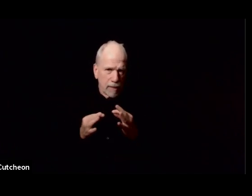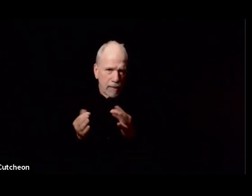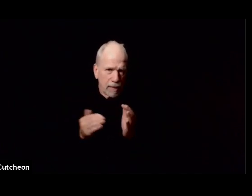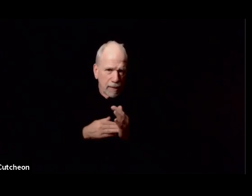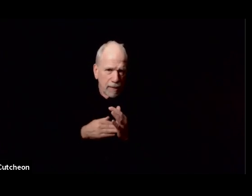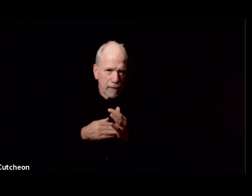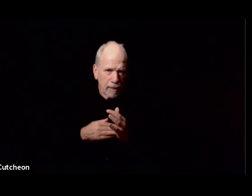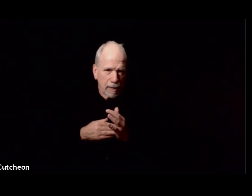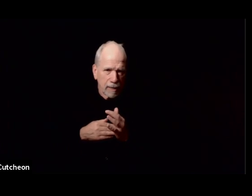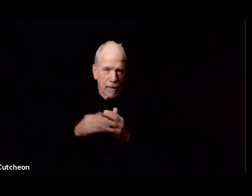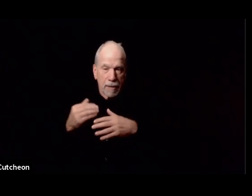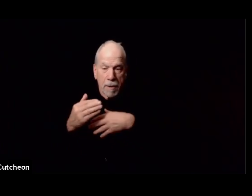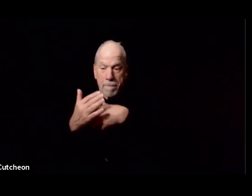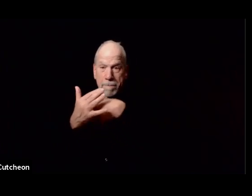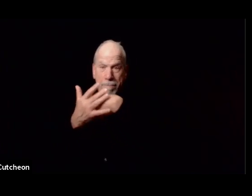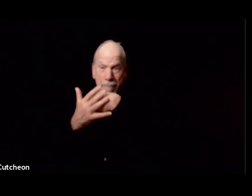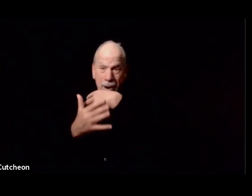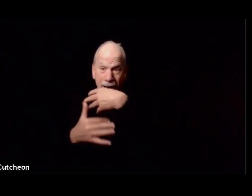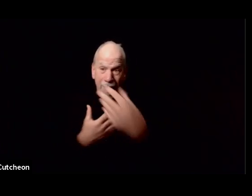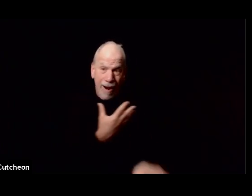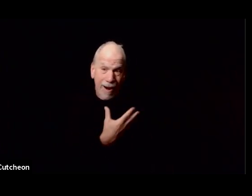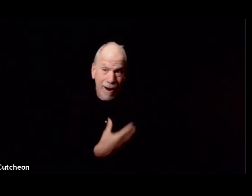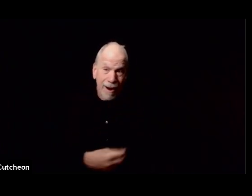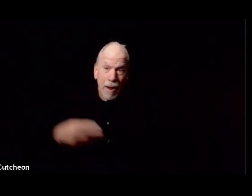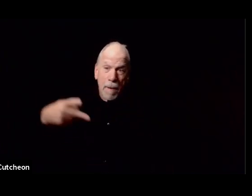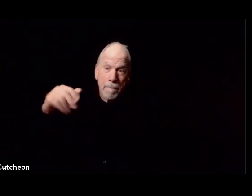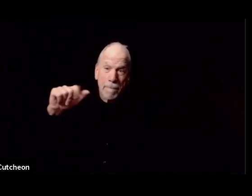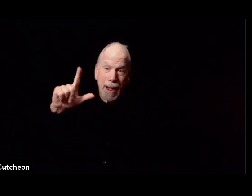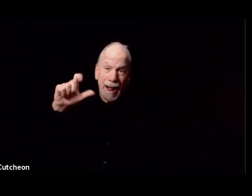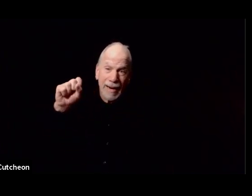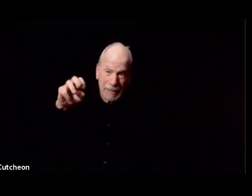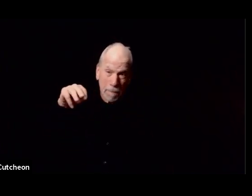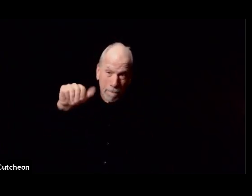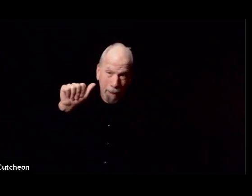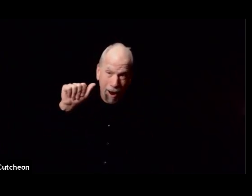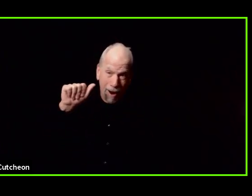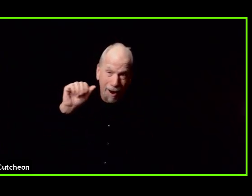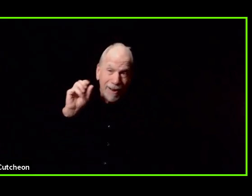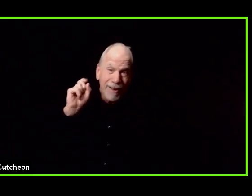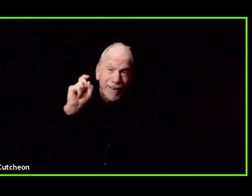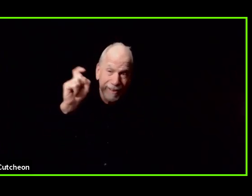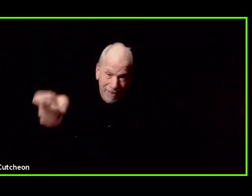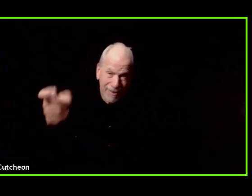again these were donors from June, so amongst this group of donors, there were very few